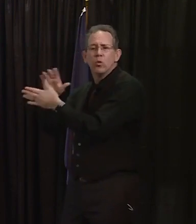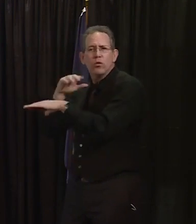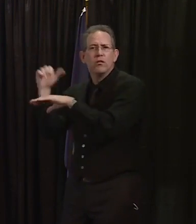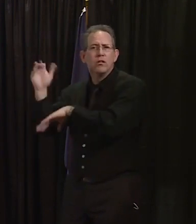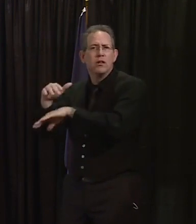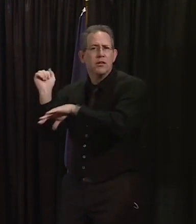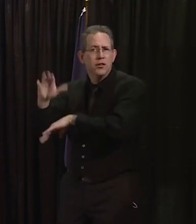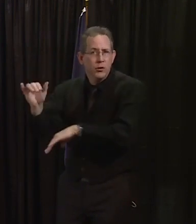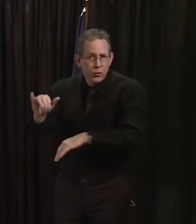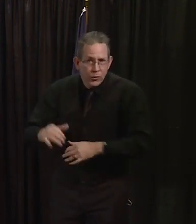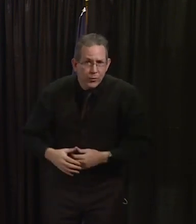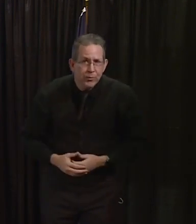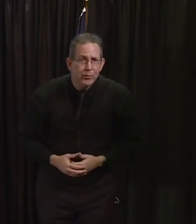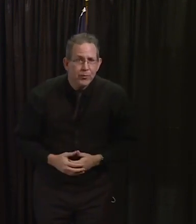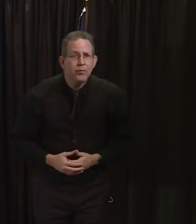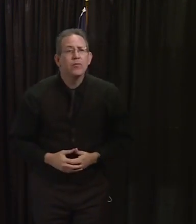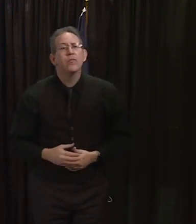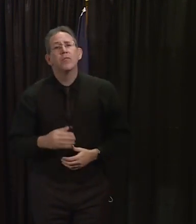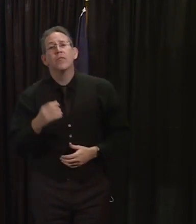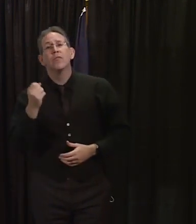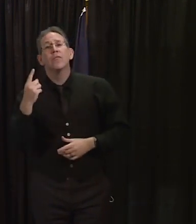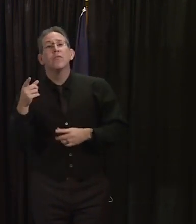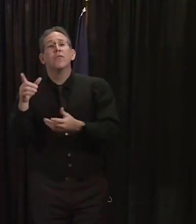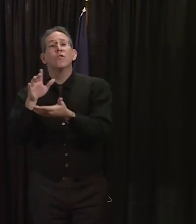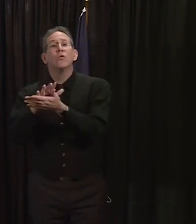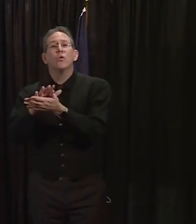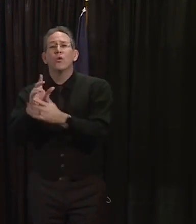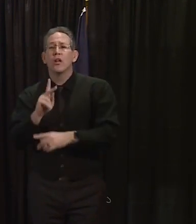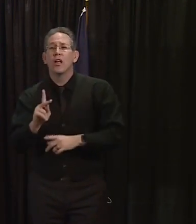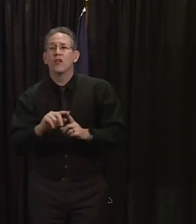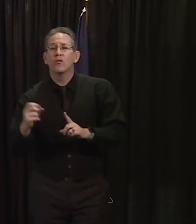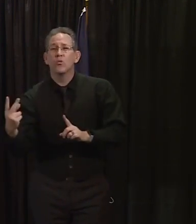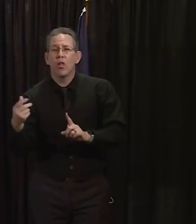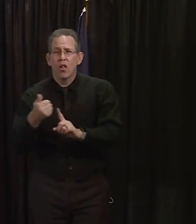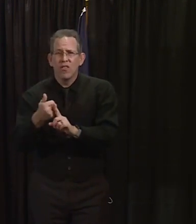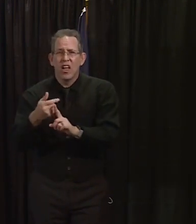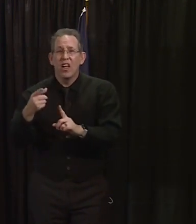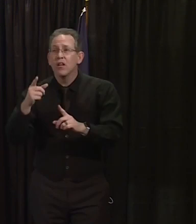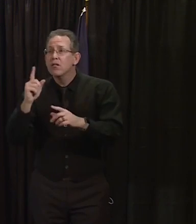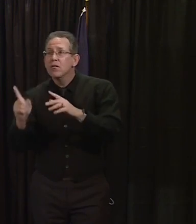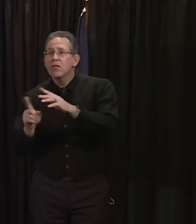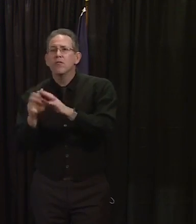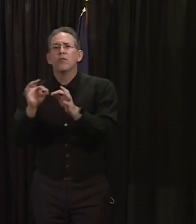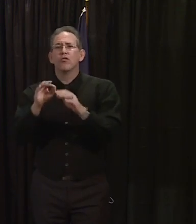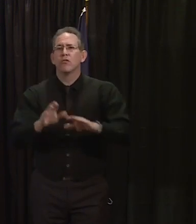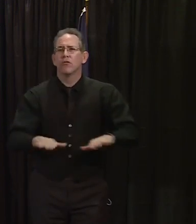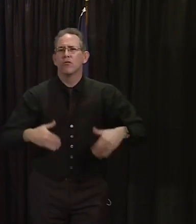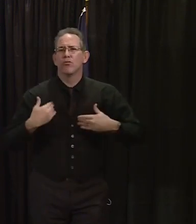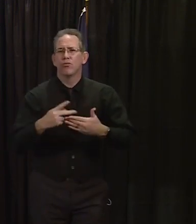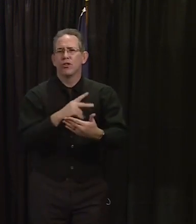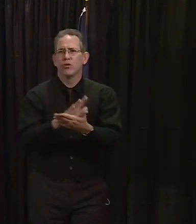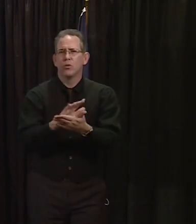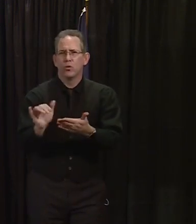to implement tests to stay and can sign up and get their tests through the department of Children and families.